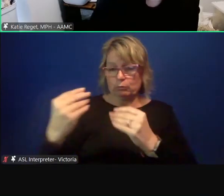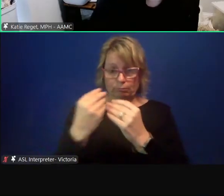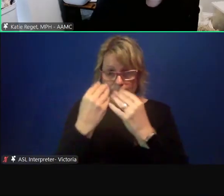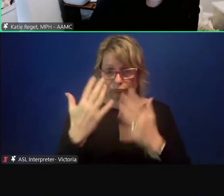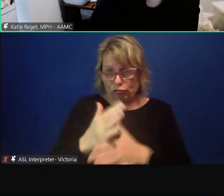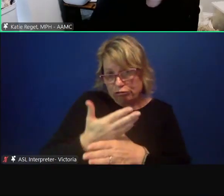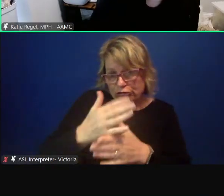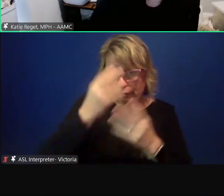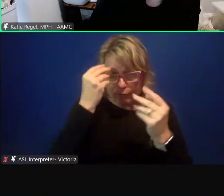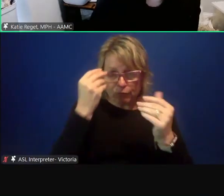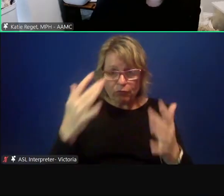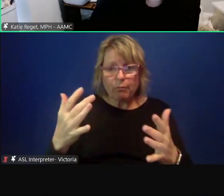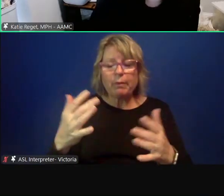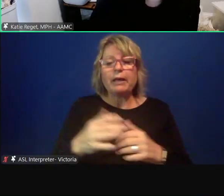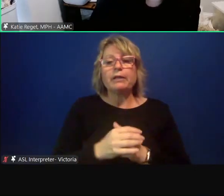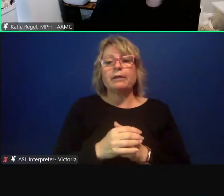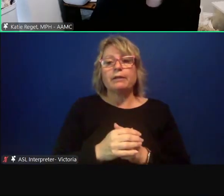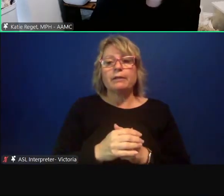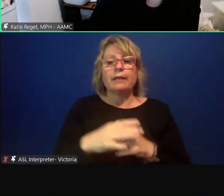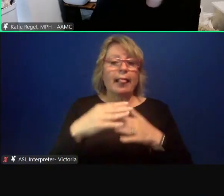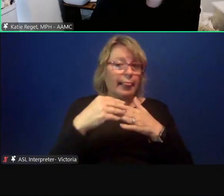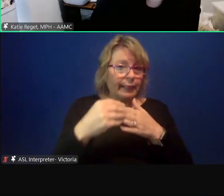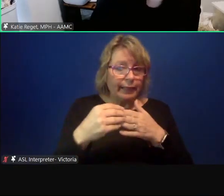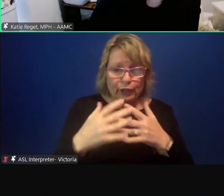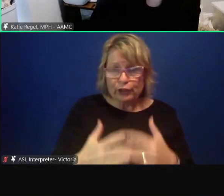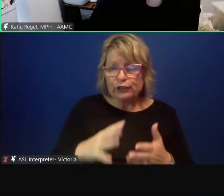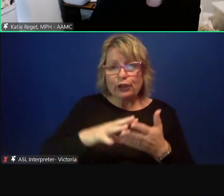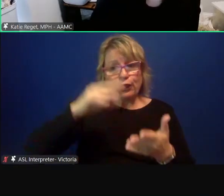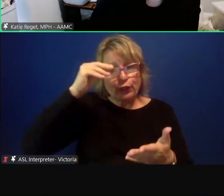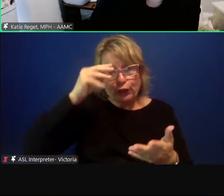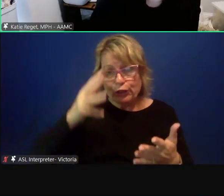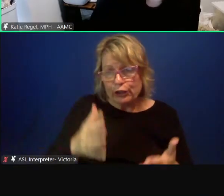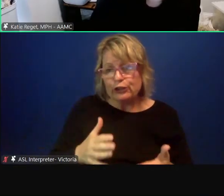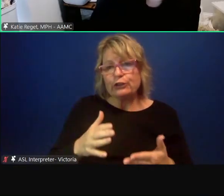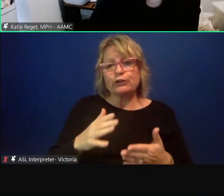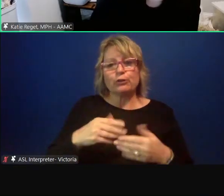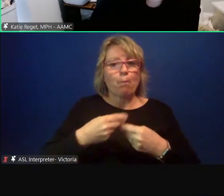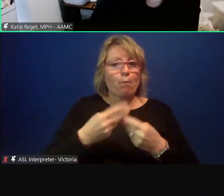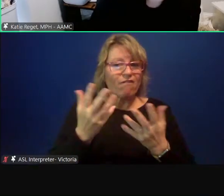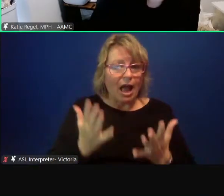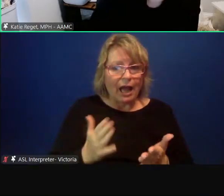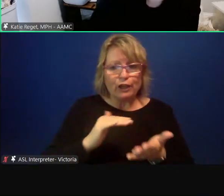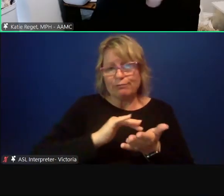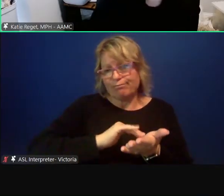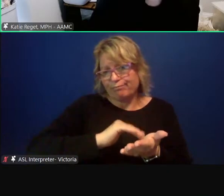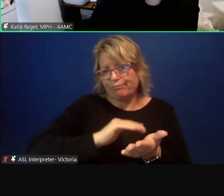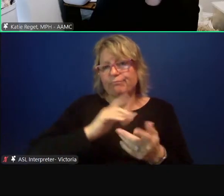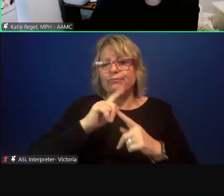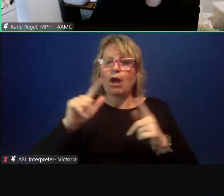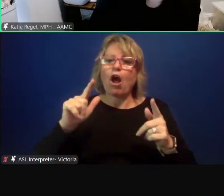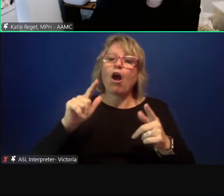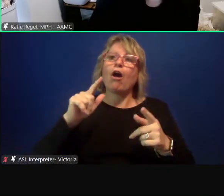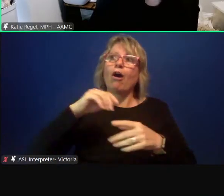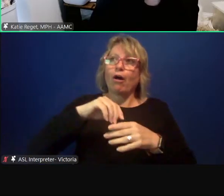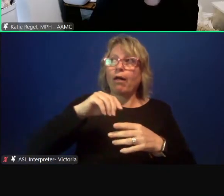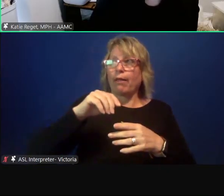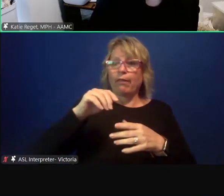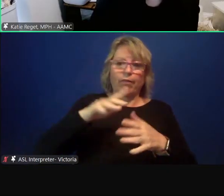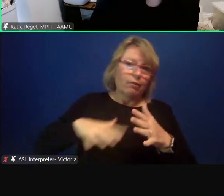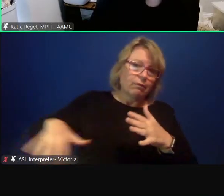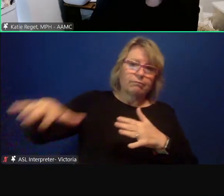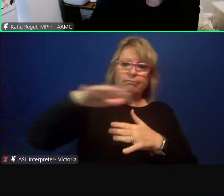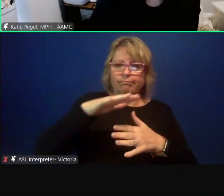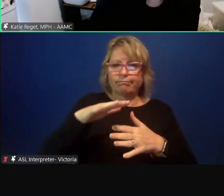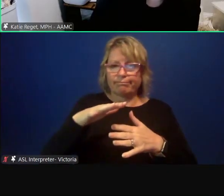Which expands leaders, learners, providers, all throughout the medical care spectrum,